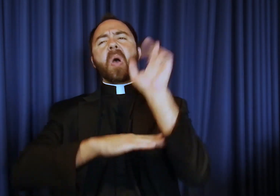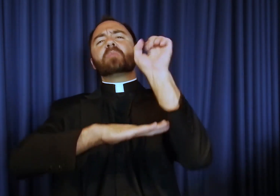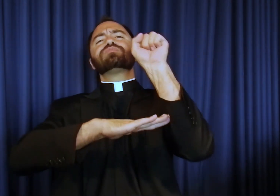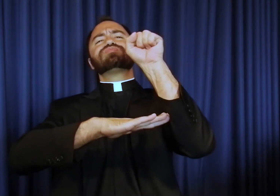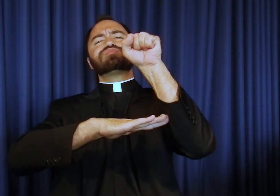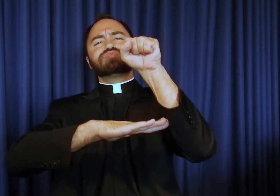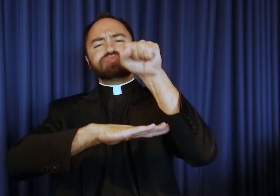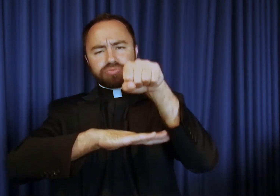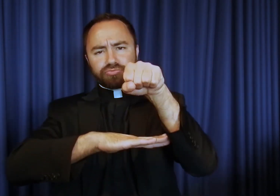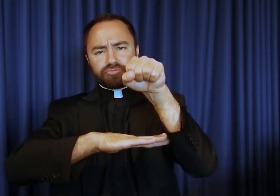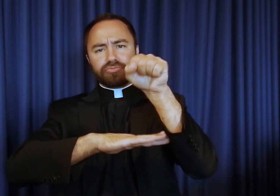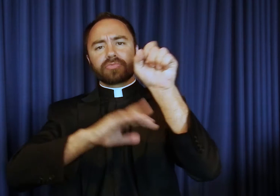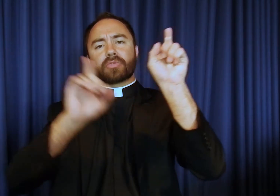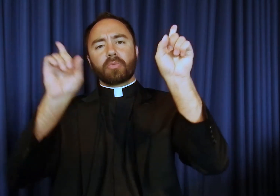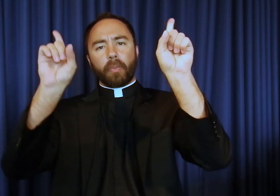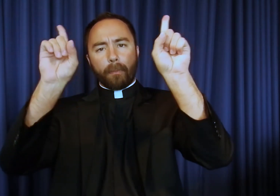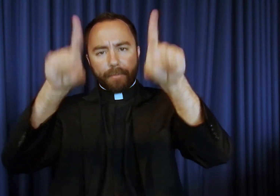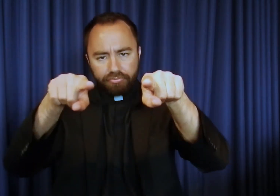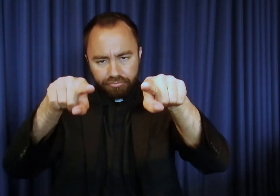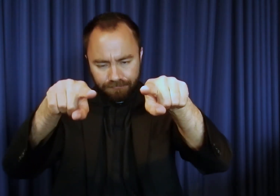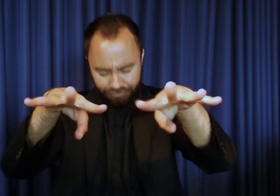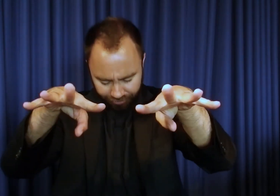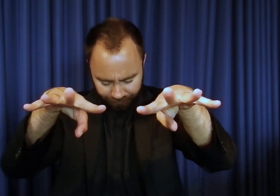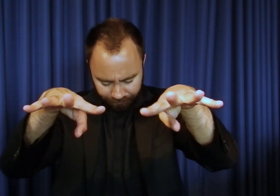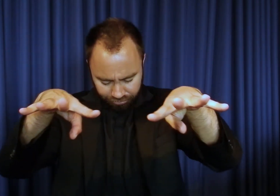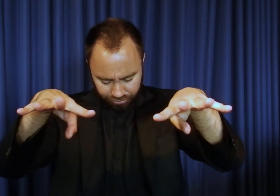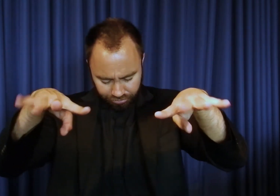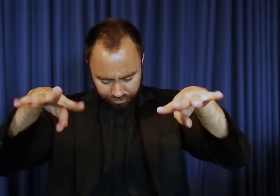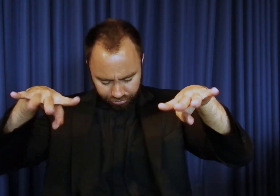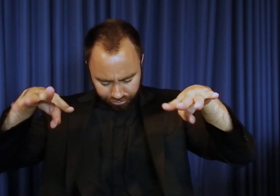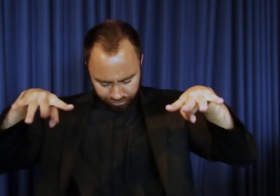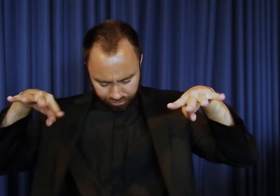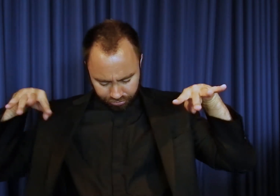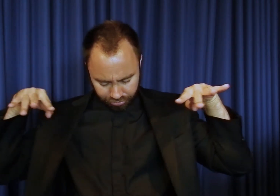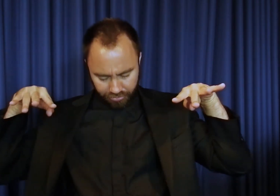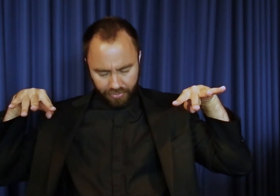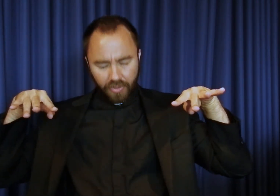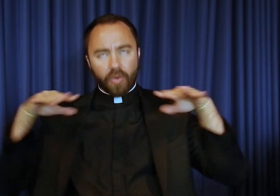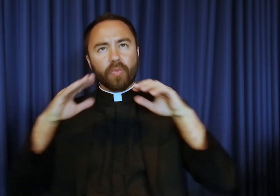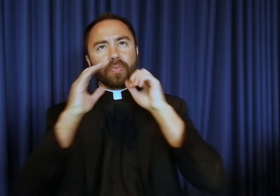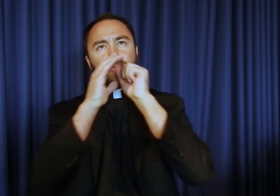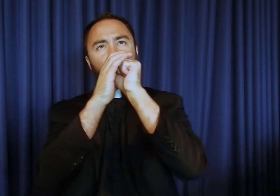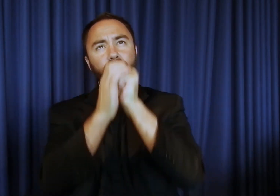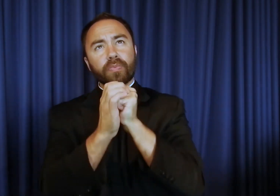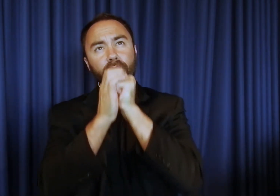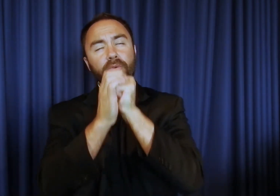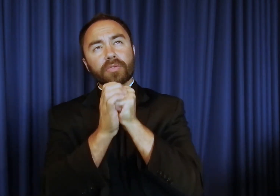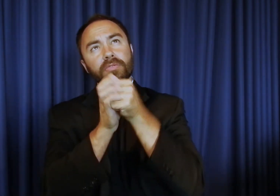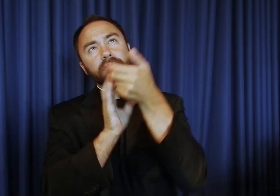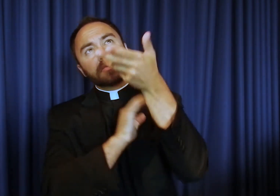filled and they're all going to bow down and lie prostrate row after row after